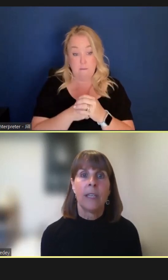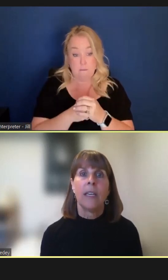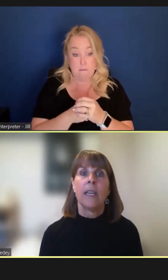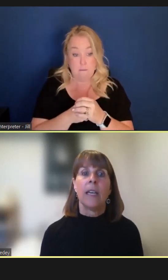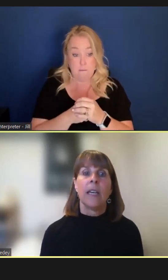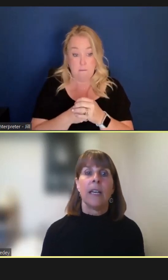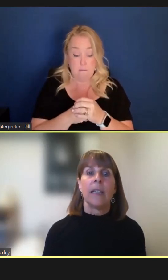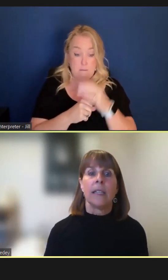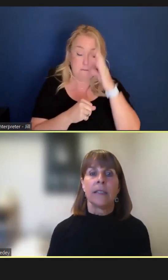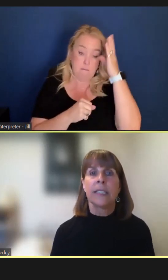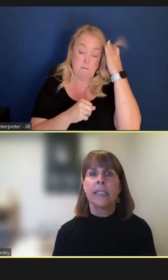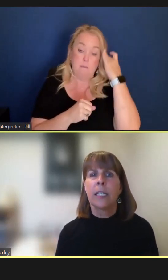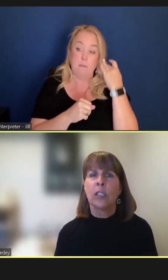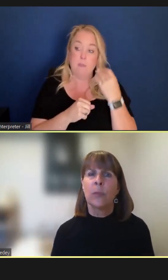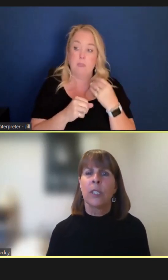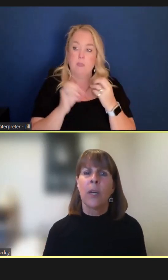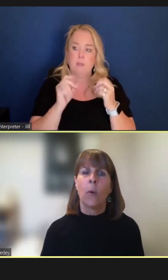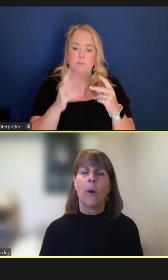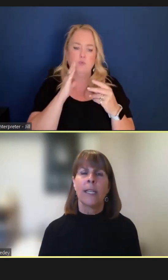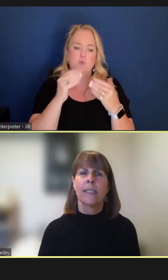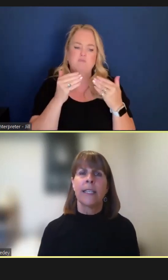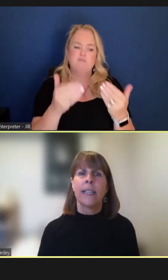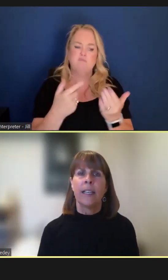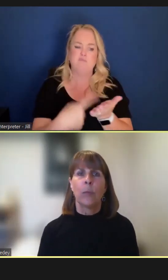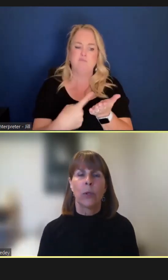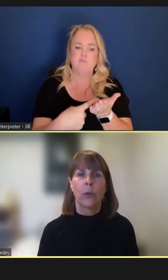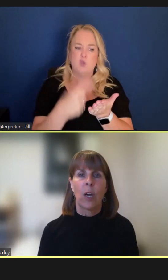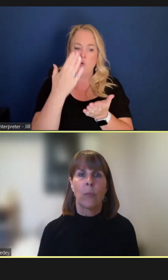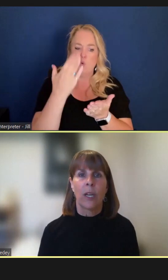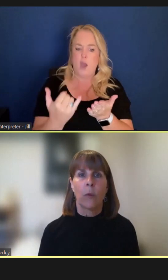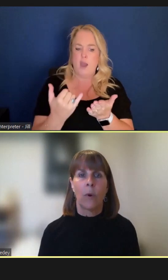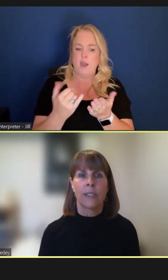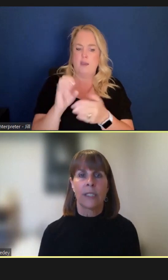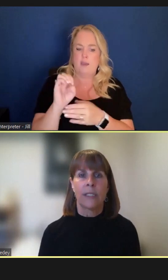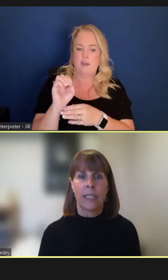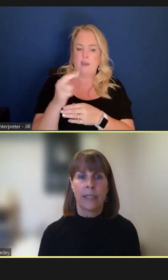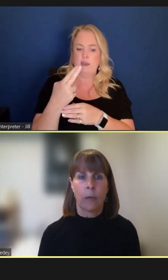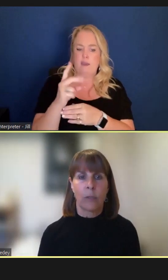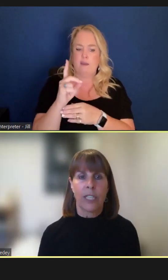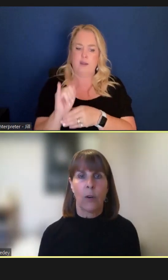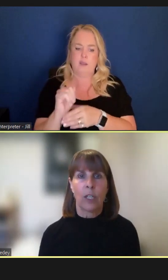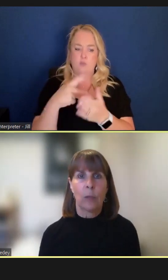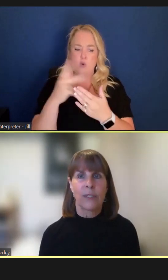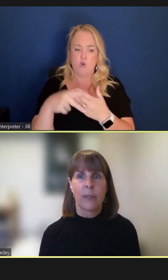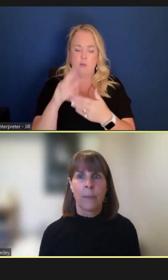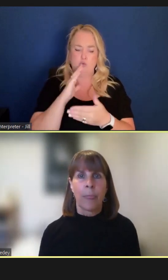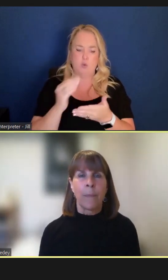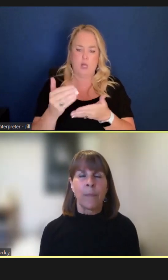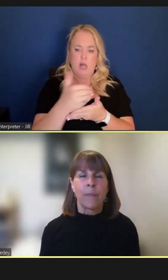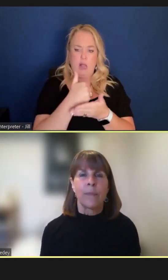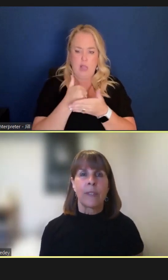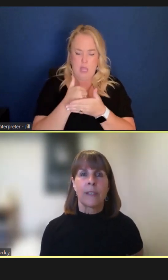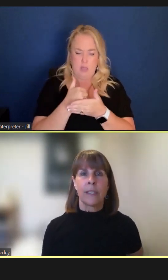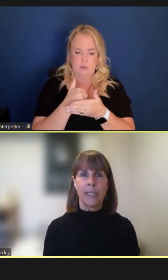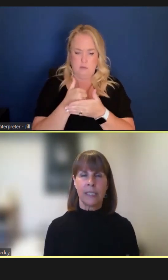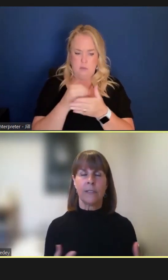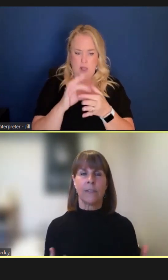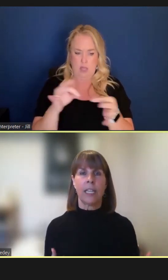outcomes let's talk a little a little bit about why a state Eddie program might want to collect language outcomes the collection of language